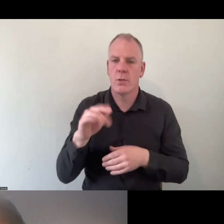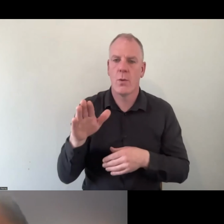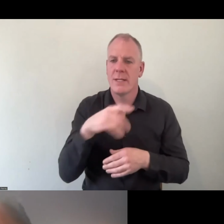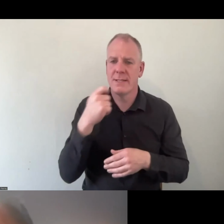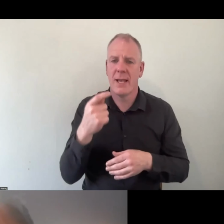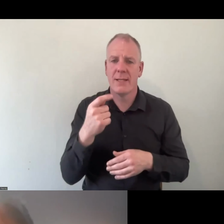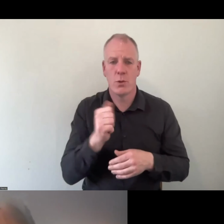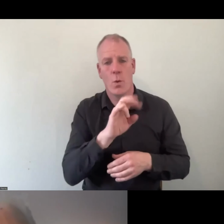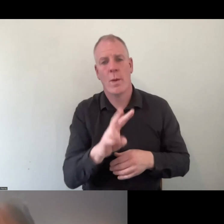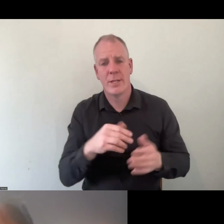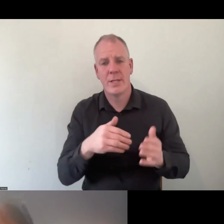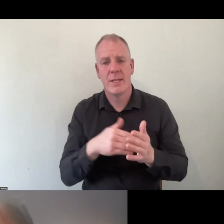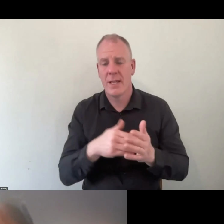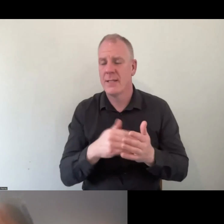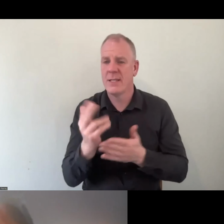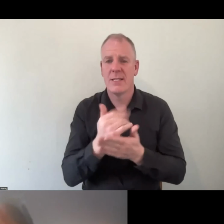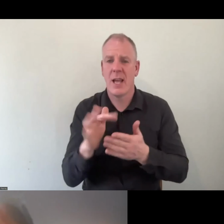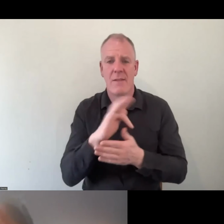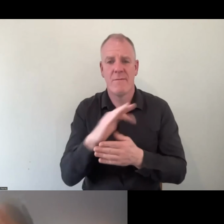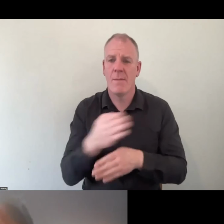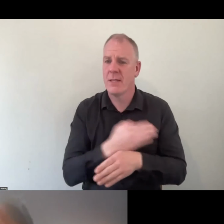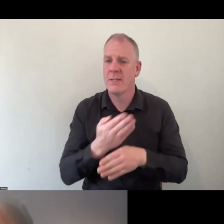yes, these should be day one.